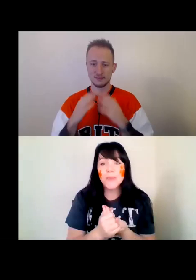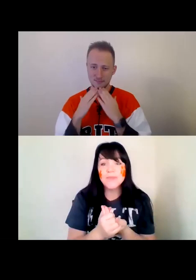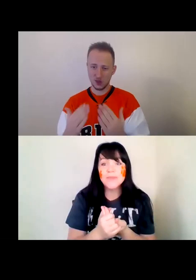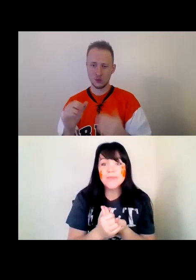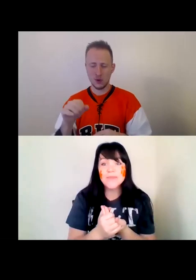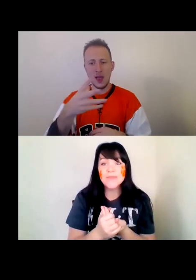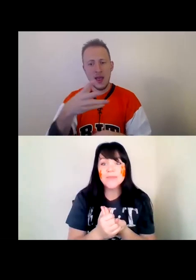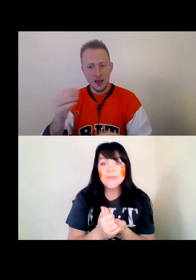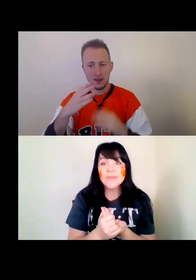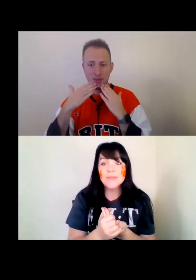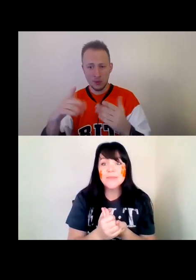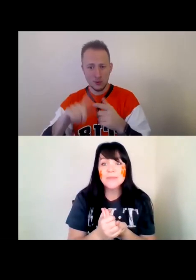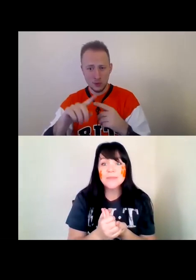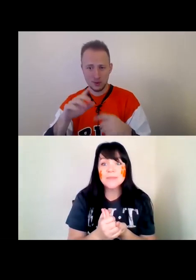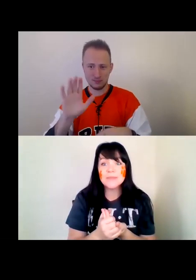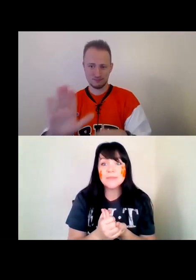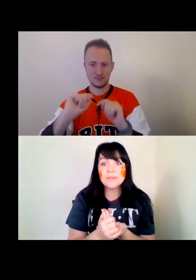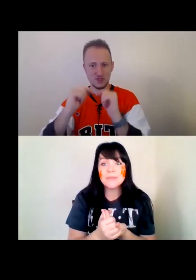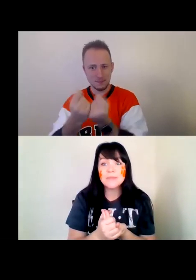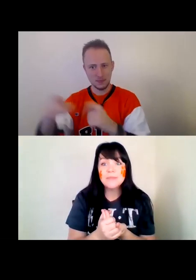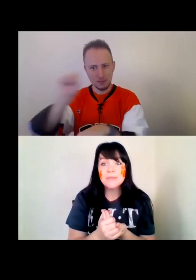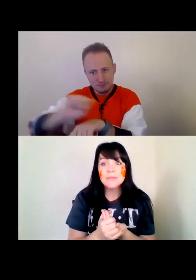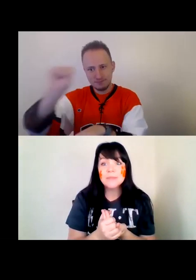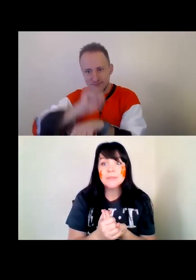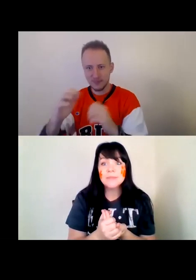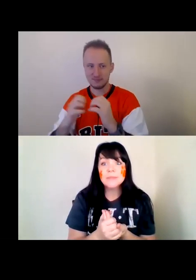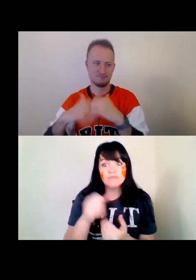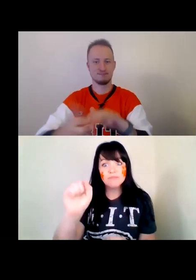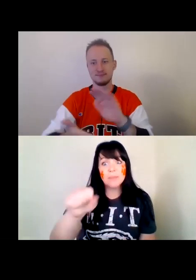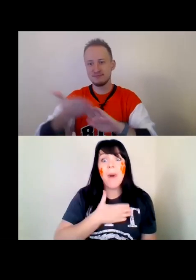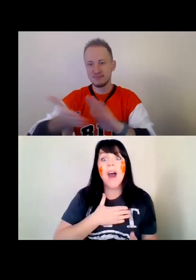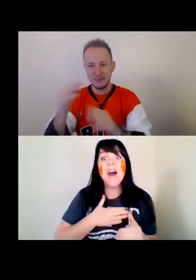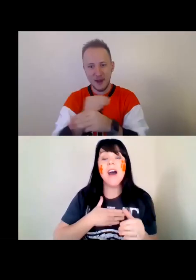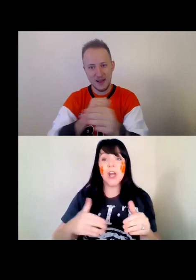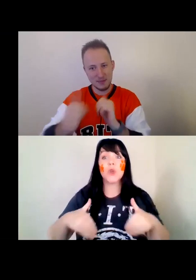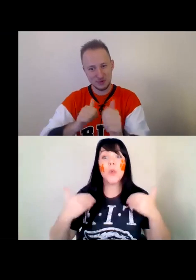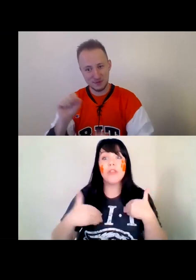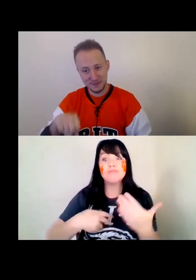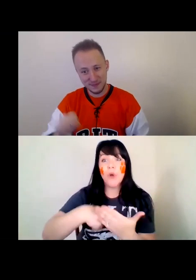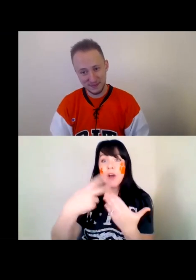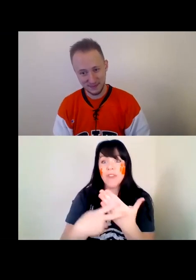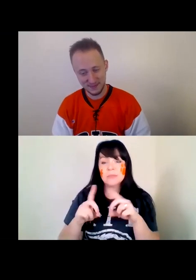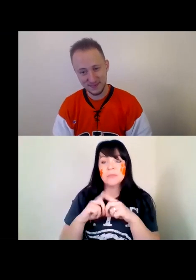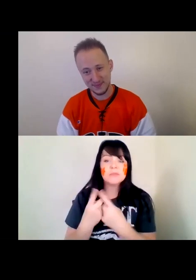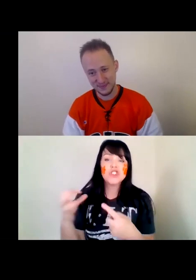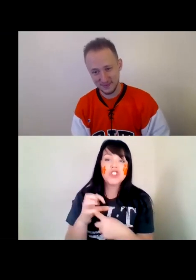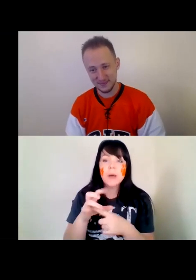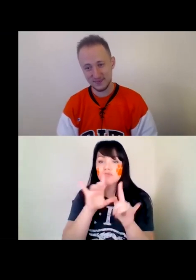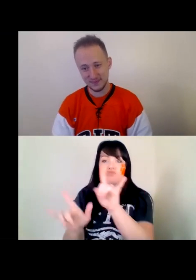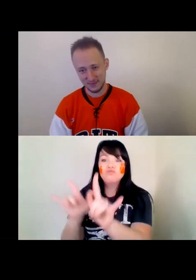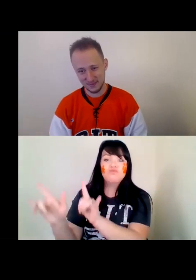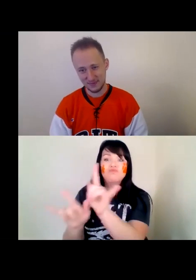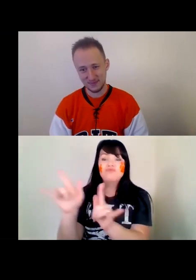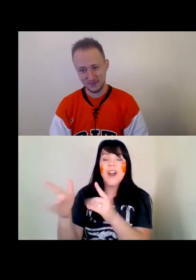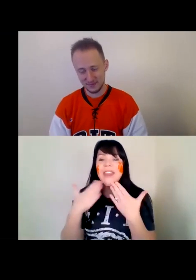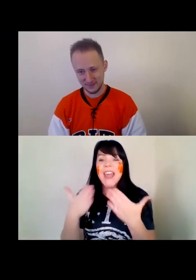Matt: Yes, and thank you to your team working so hard to make the event happen. Michelle: Yes, the youth program department is amazing.